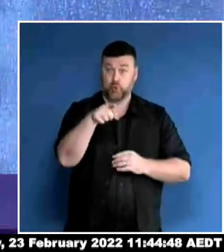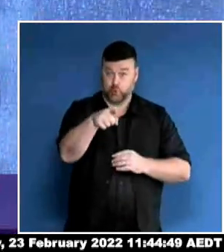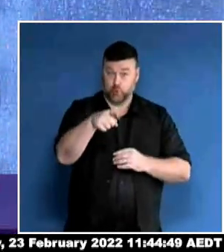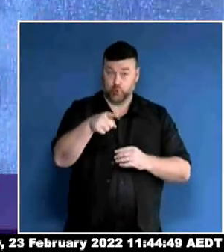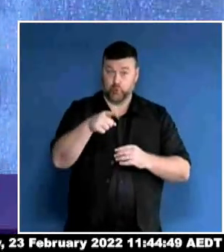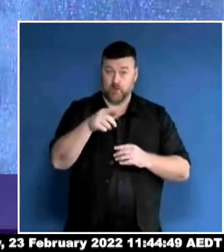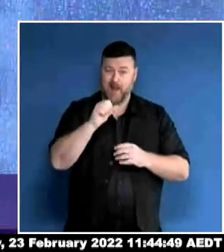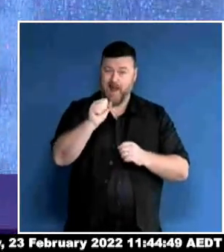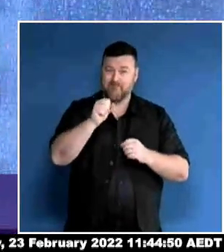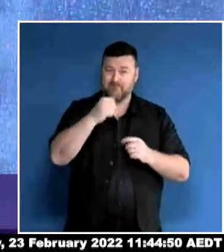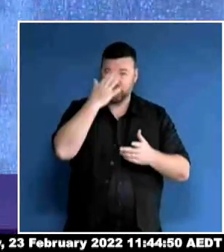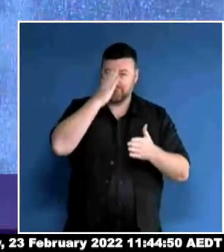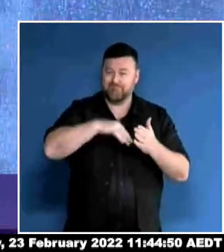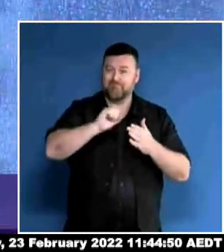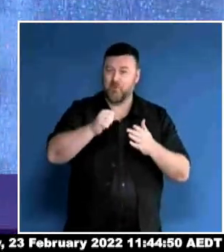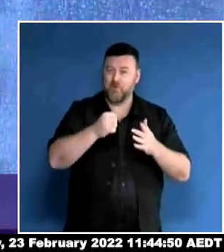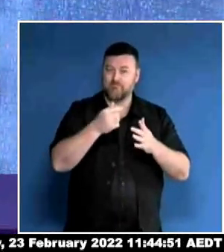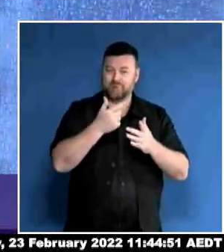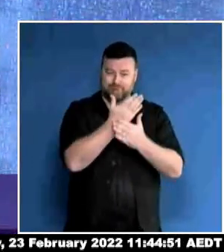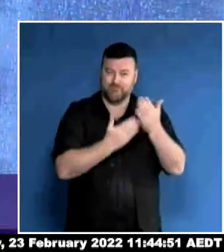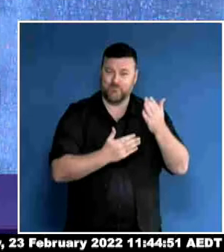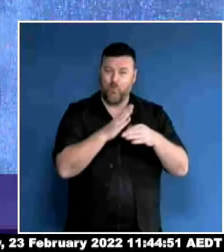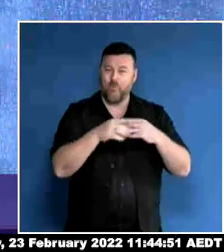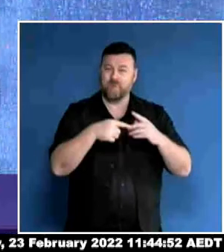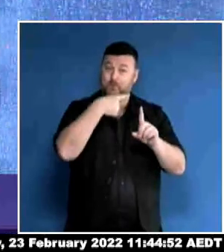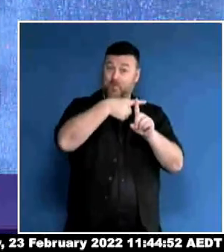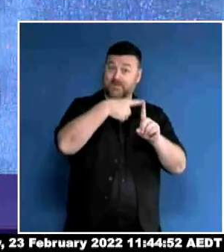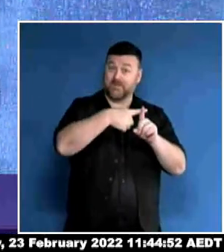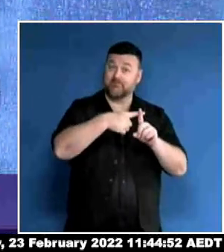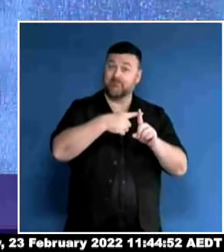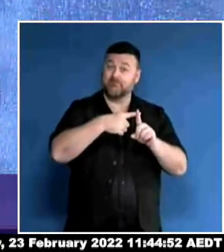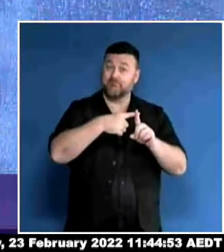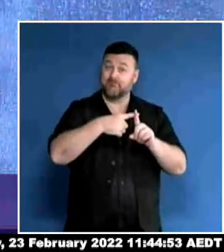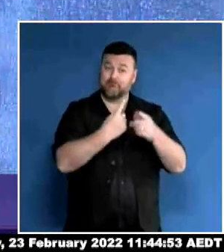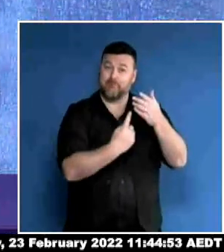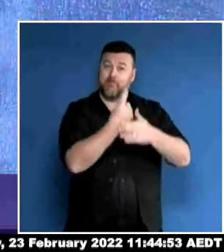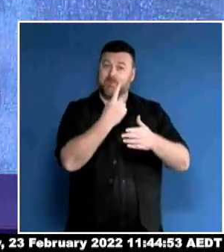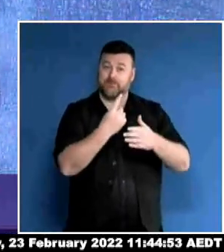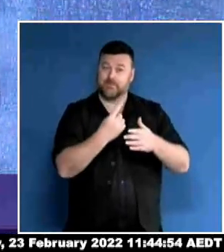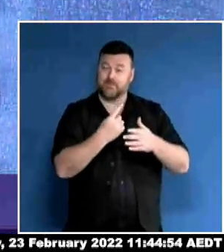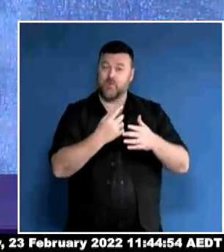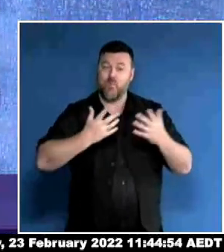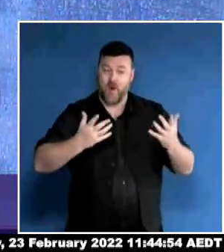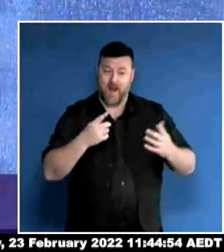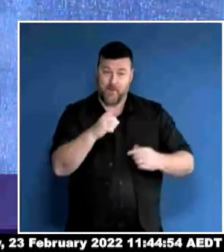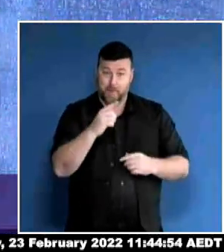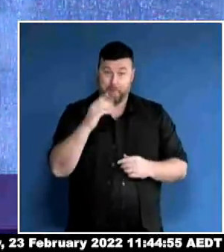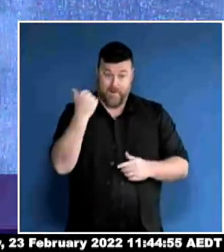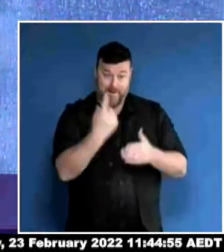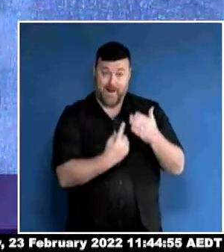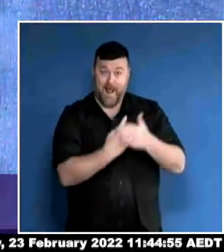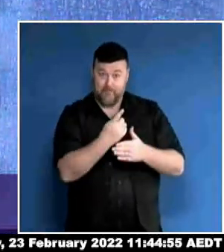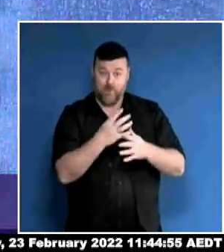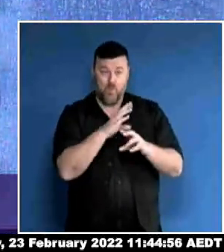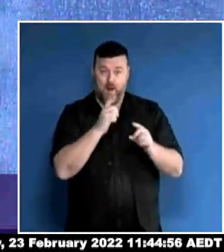with the Commissioners about where there has been an individualised approach, and I'm referring here to Case Study B in the statement.